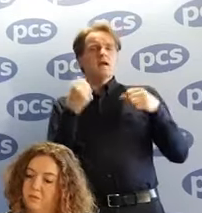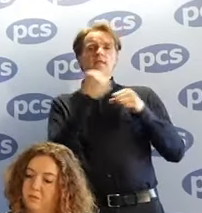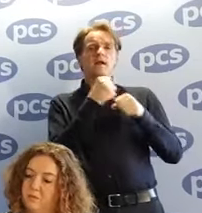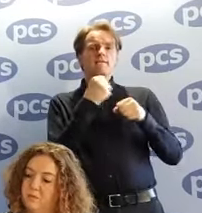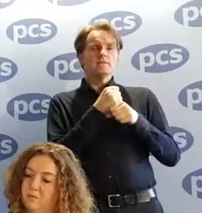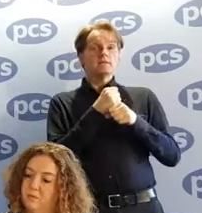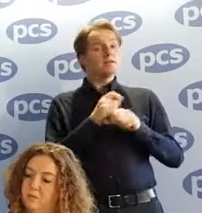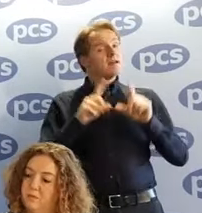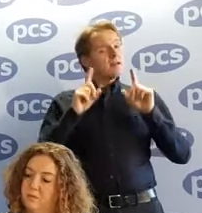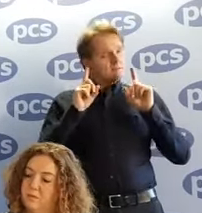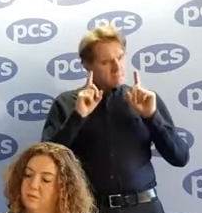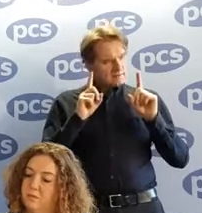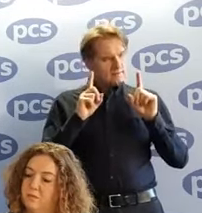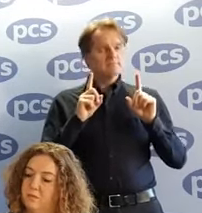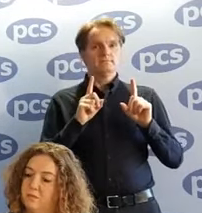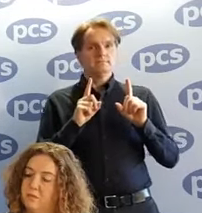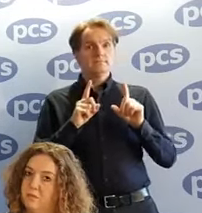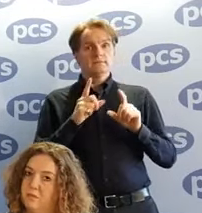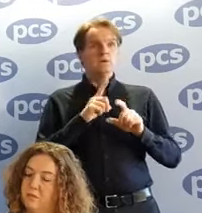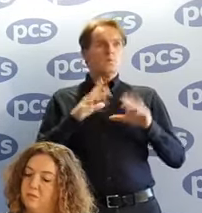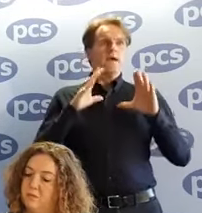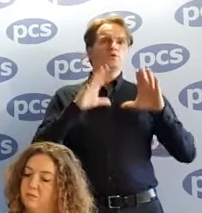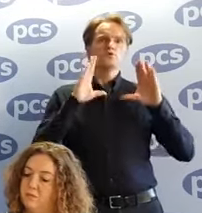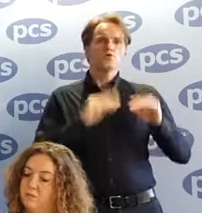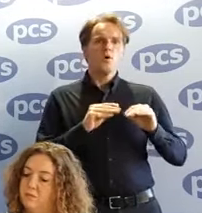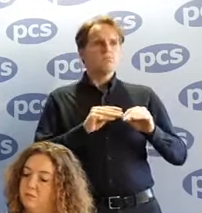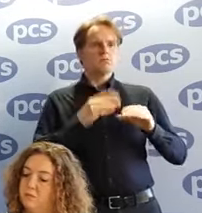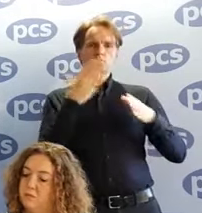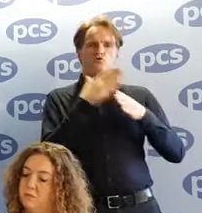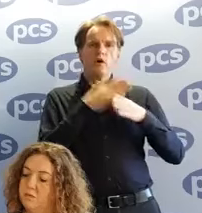this time we've also had to try and stop job cuts, office closures, have attacks on